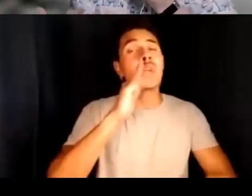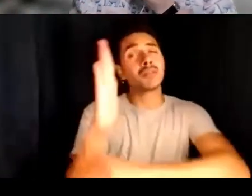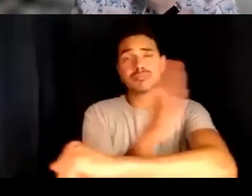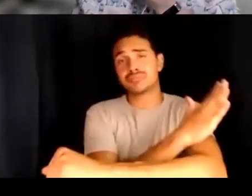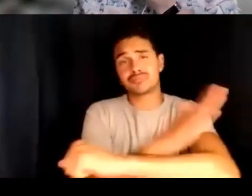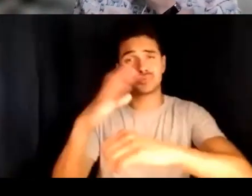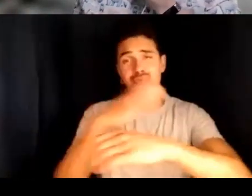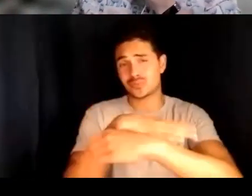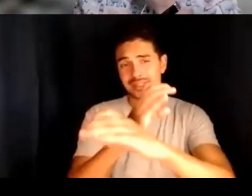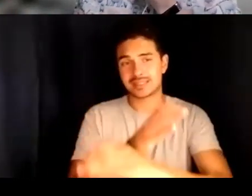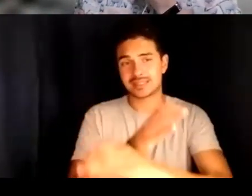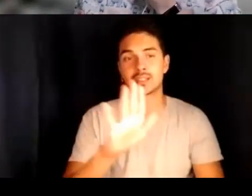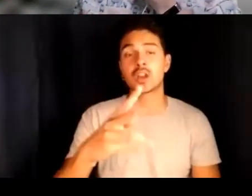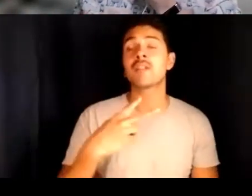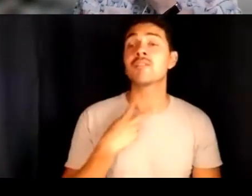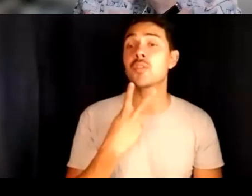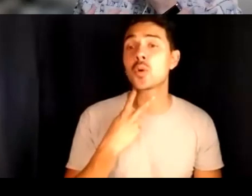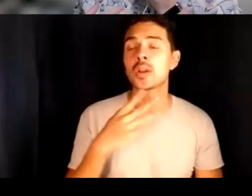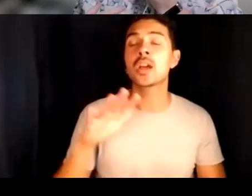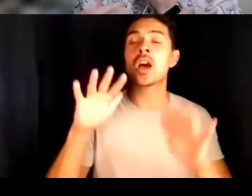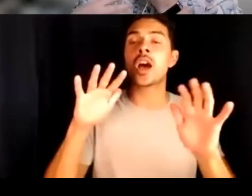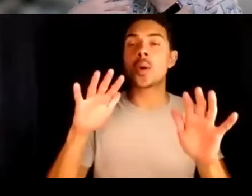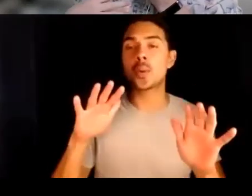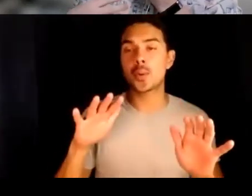keep your voice calm as much as you can.